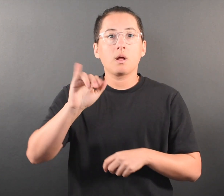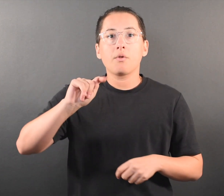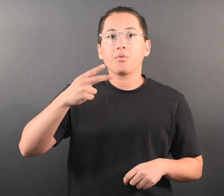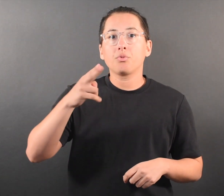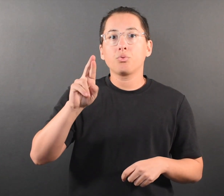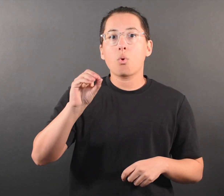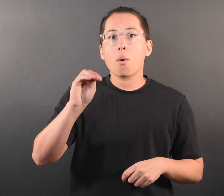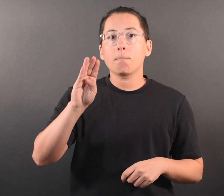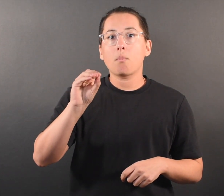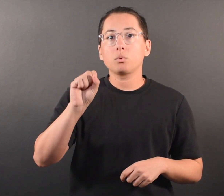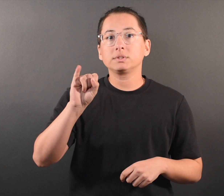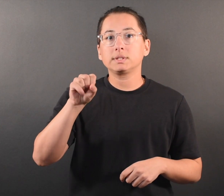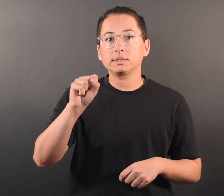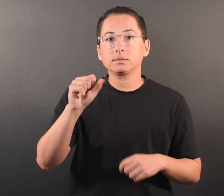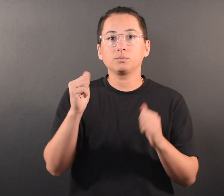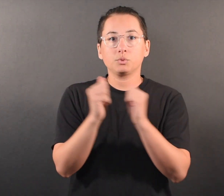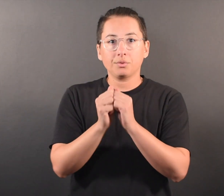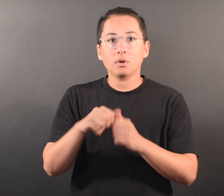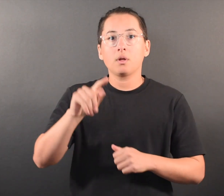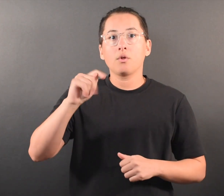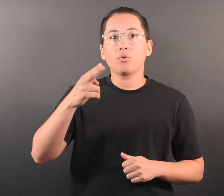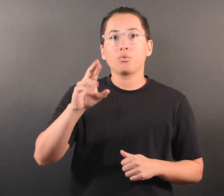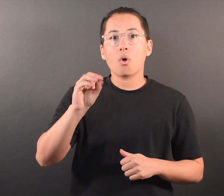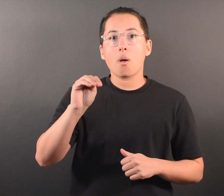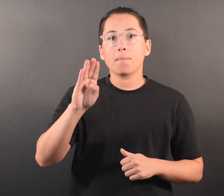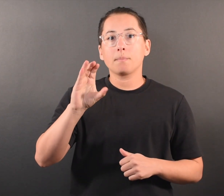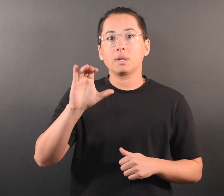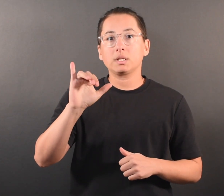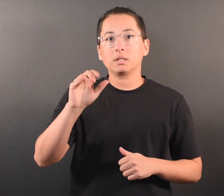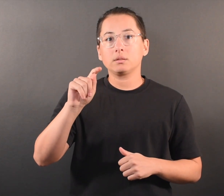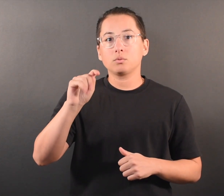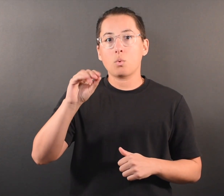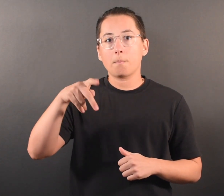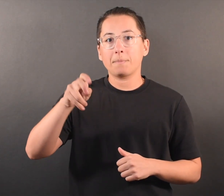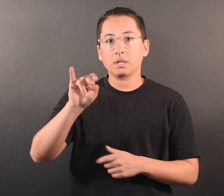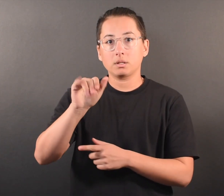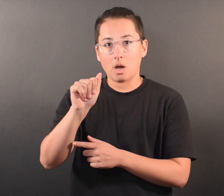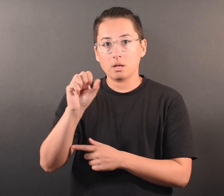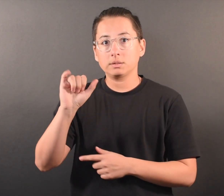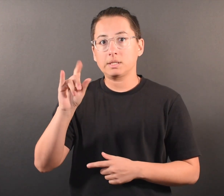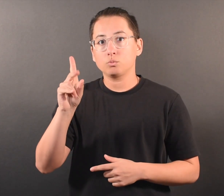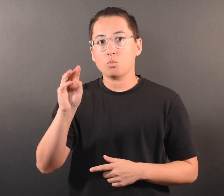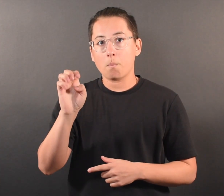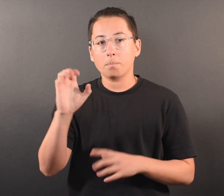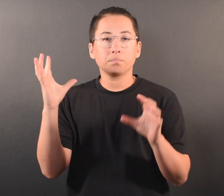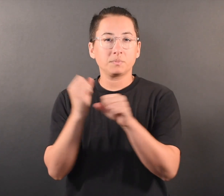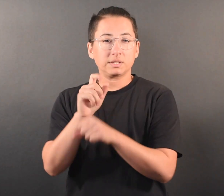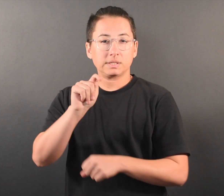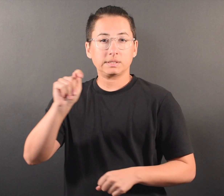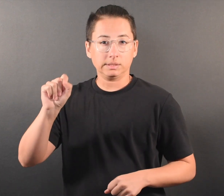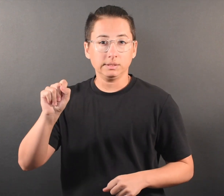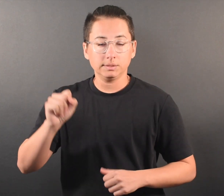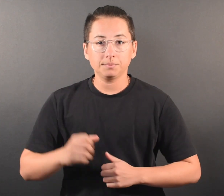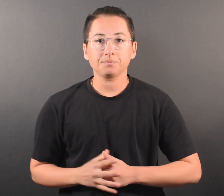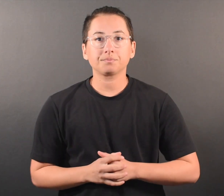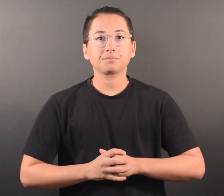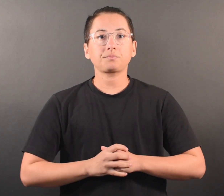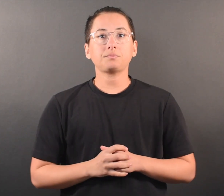Blood clotting issues (thrombosis with thrombocytopenia syndrome, TTS)